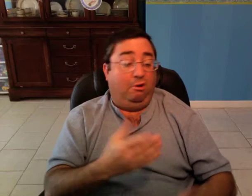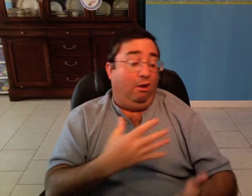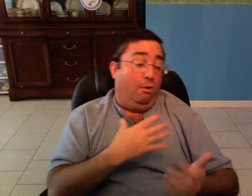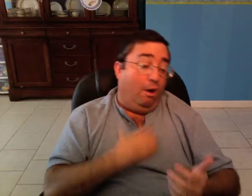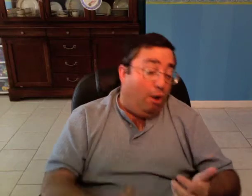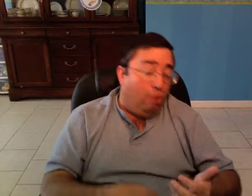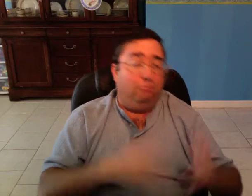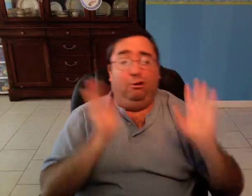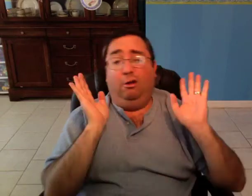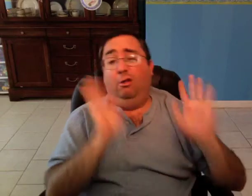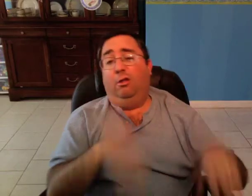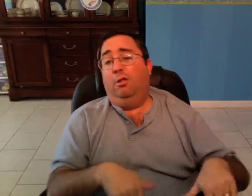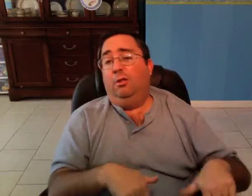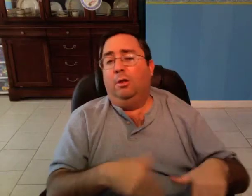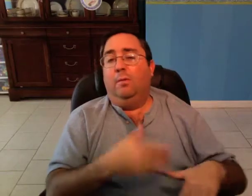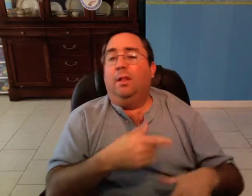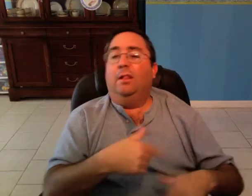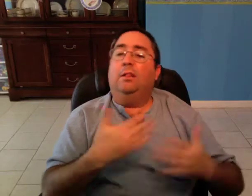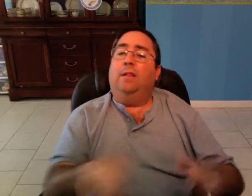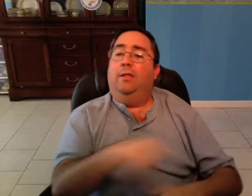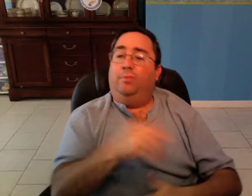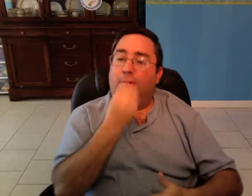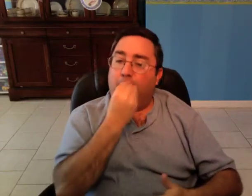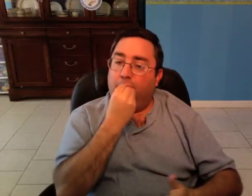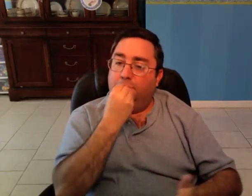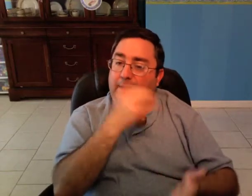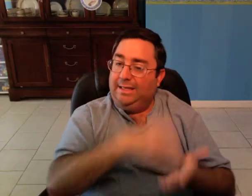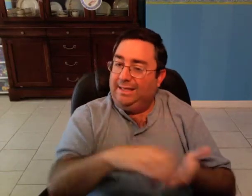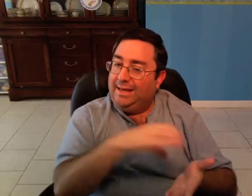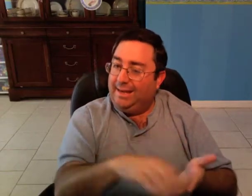said "if they're hungry, let them eat cake!"